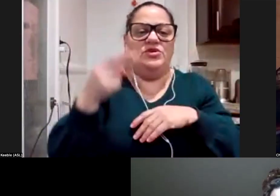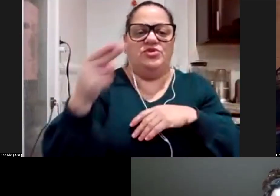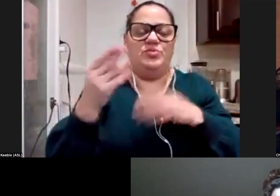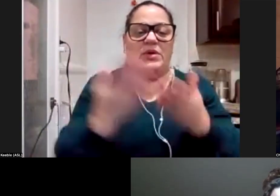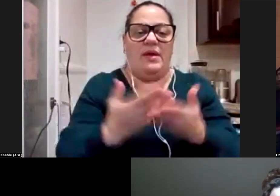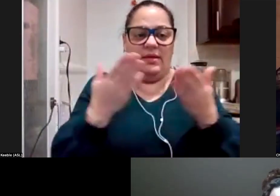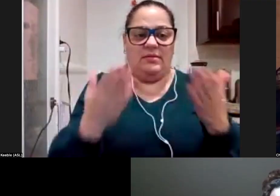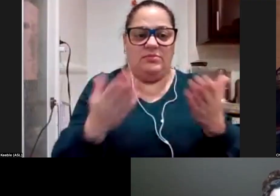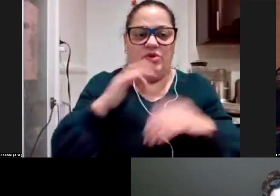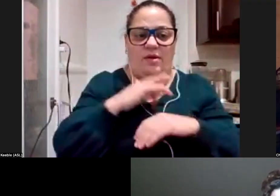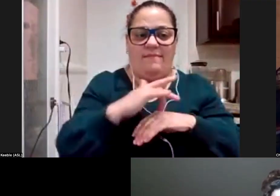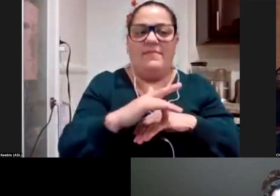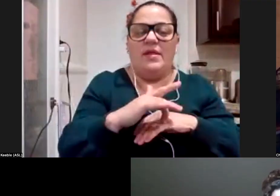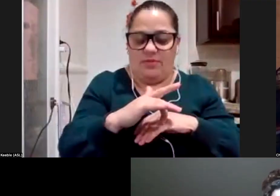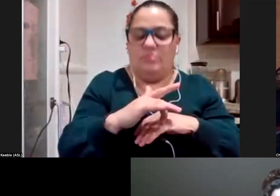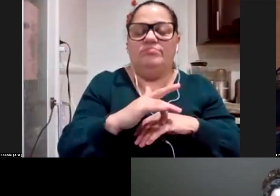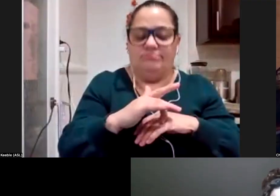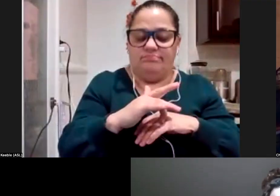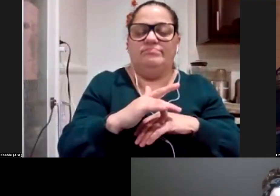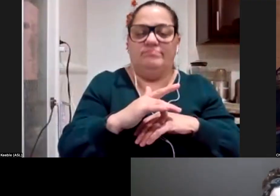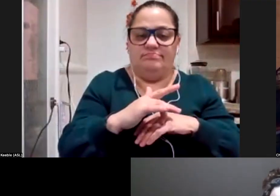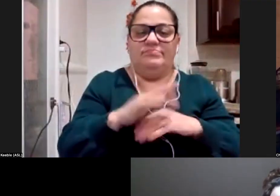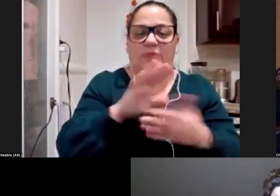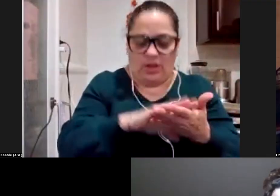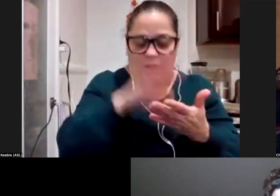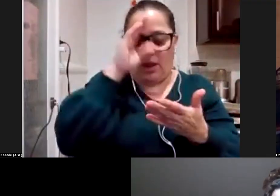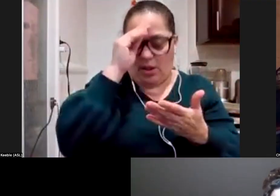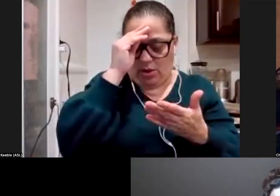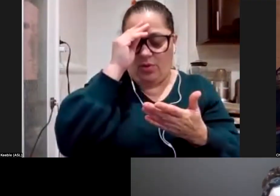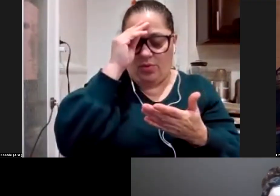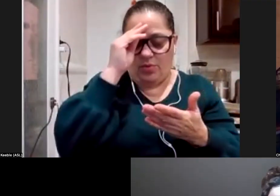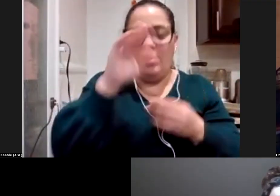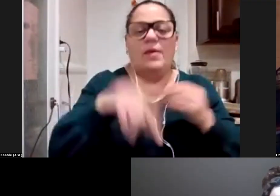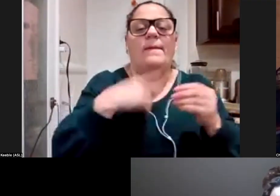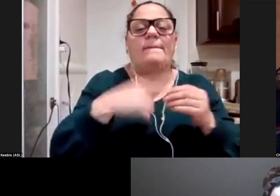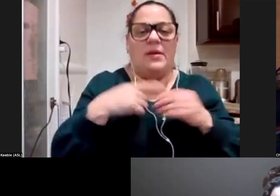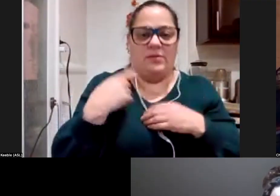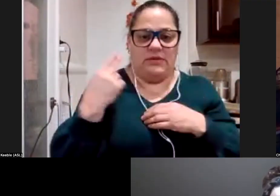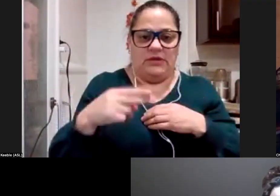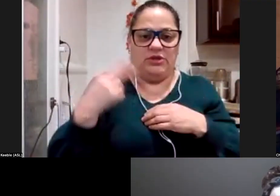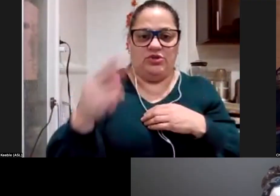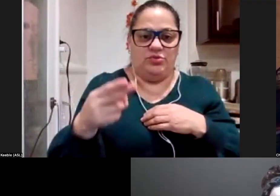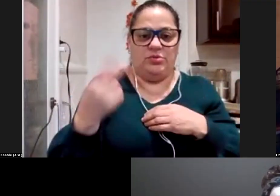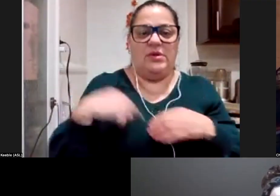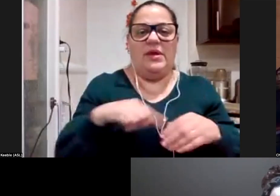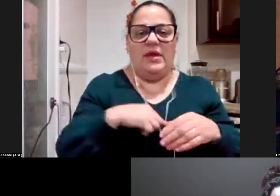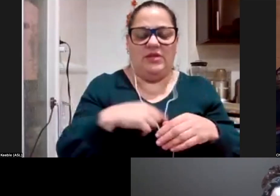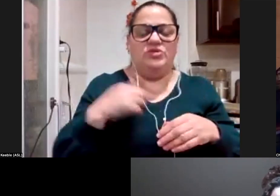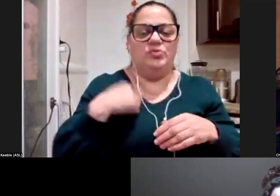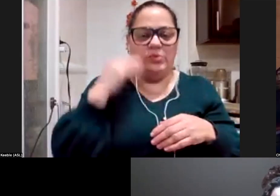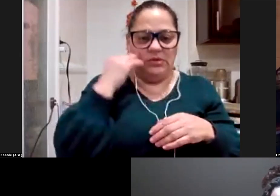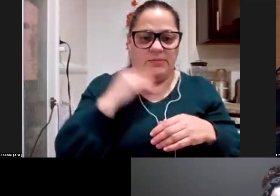it allows people um to learn about that part of history and to wet their appetites to learn more.